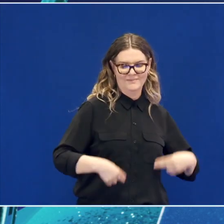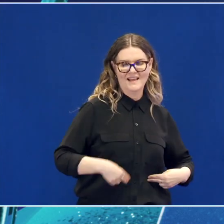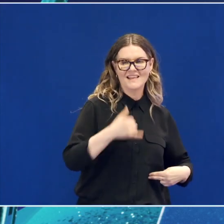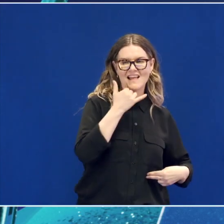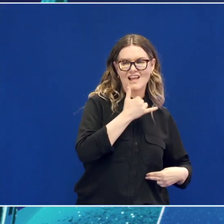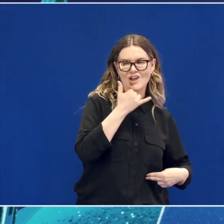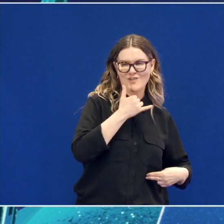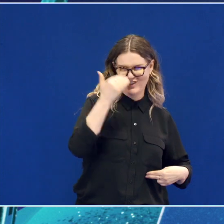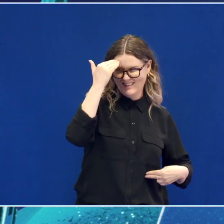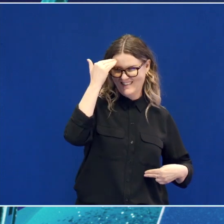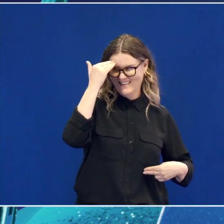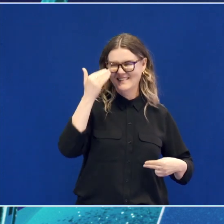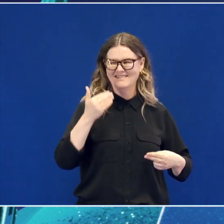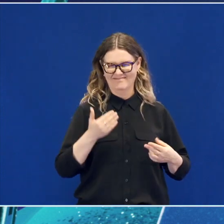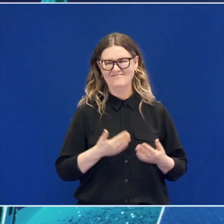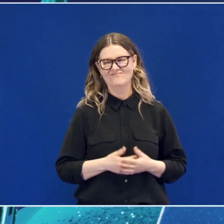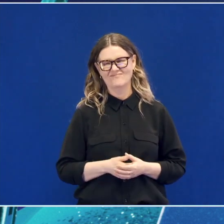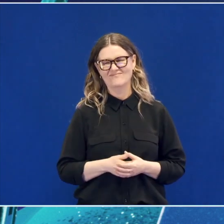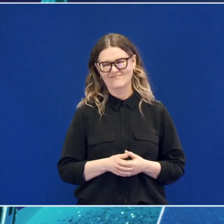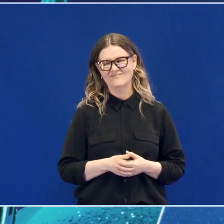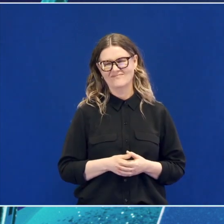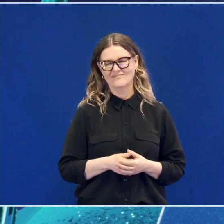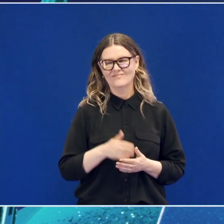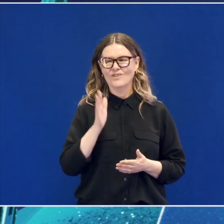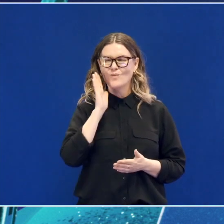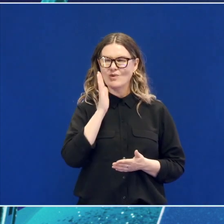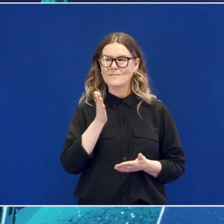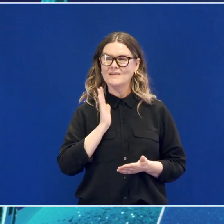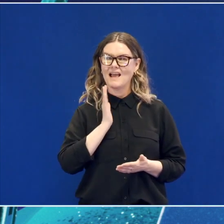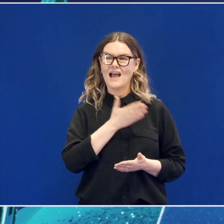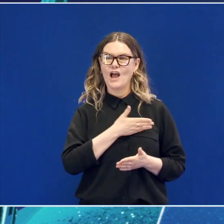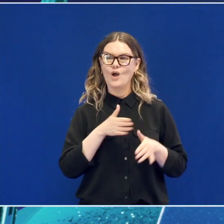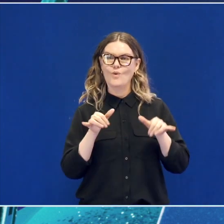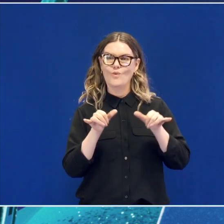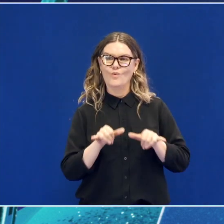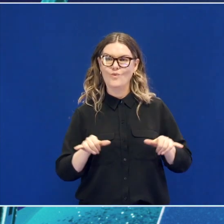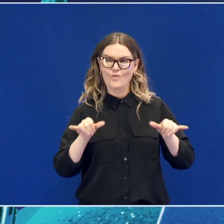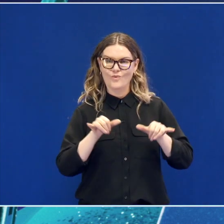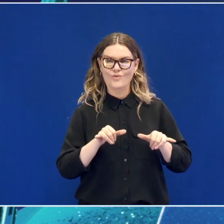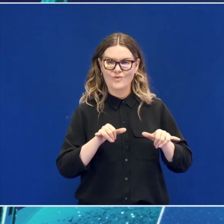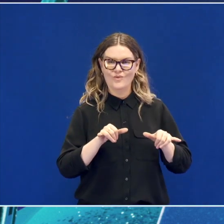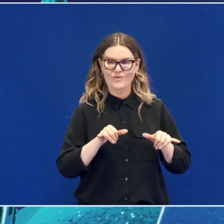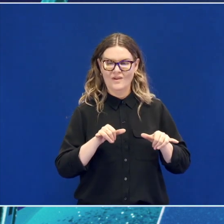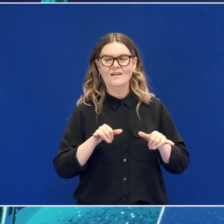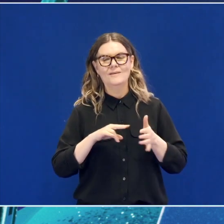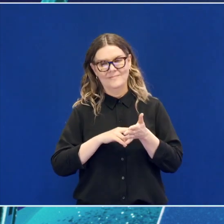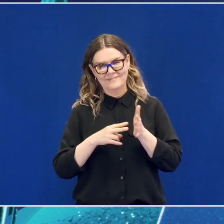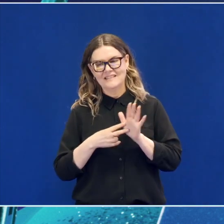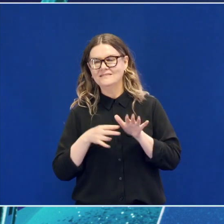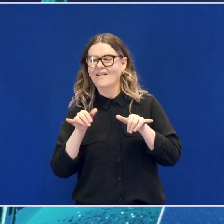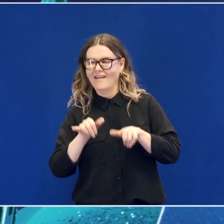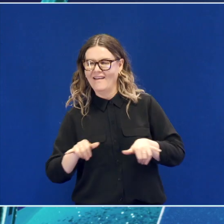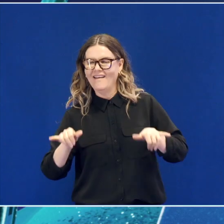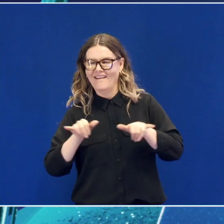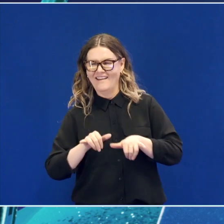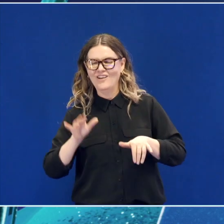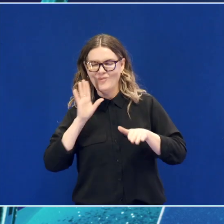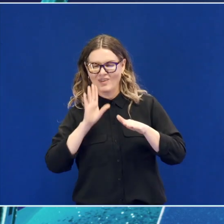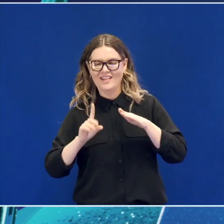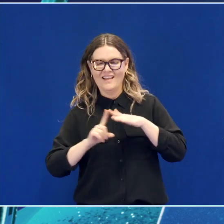in the past as we use AI more and more. And I think if you look at the trend of the WebAIM data,